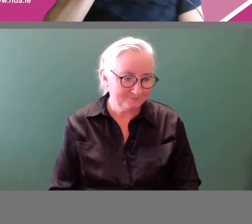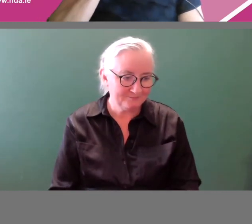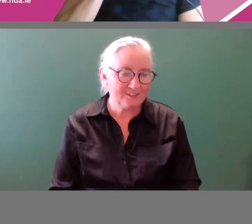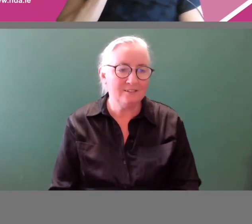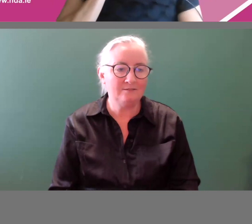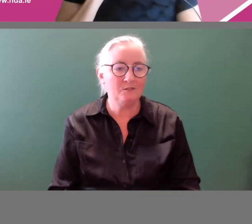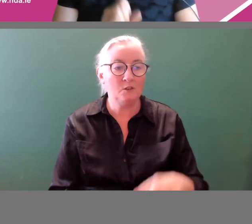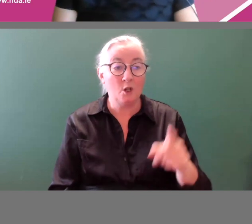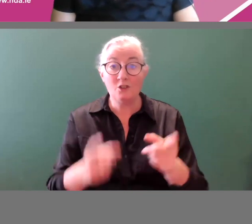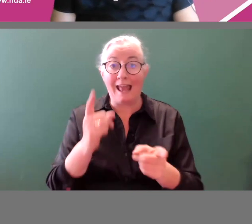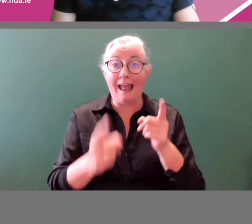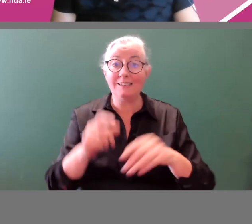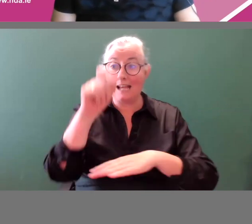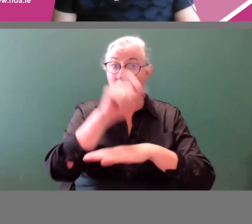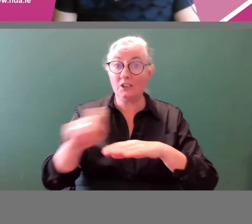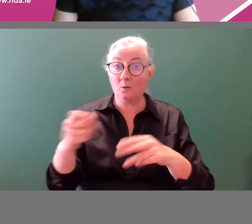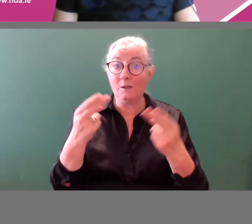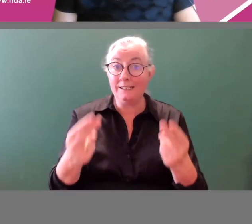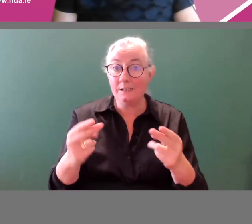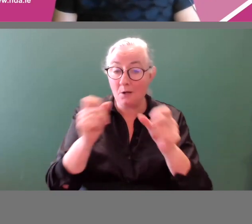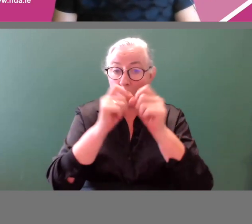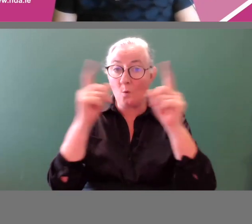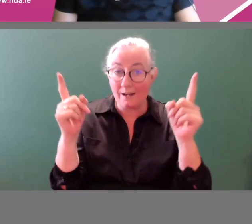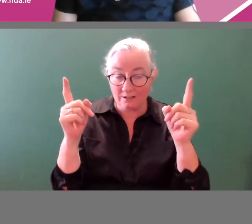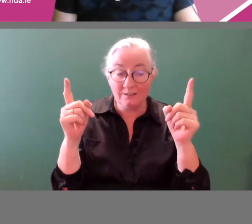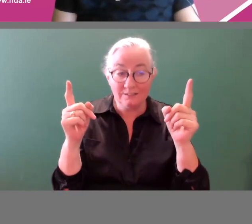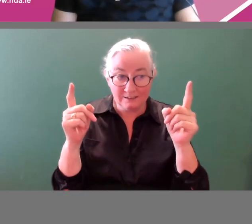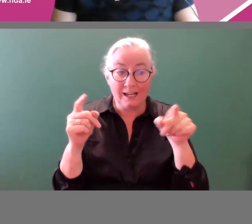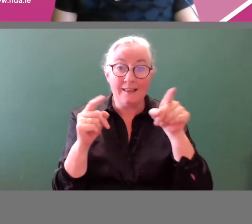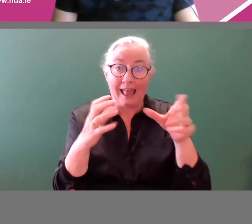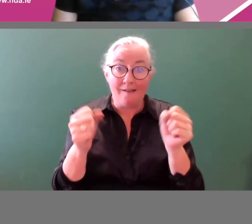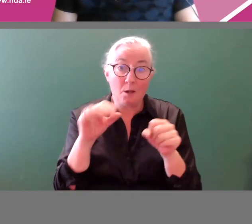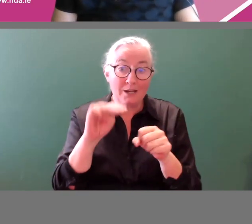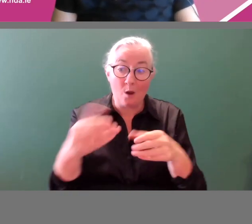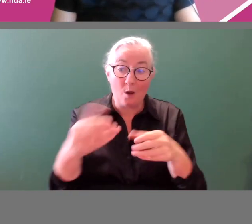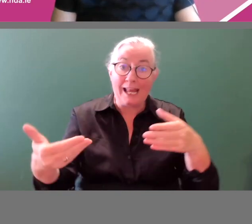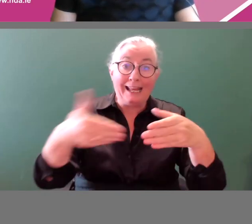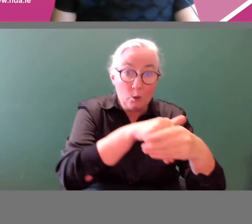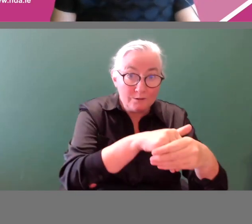we need to be aware that every design decision we make has the potential to include or exclude